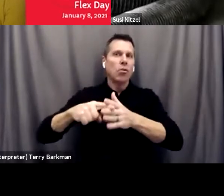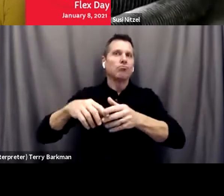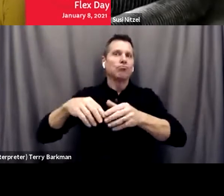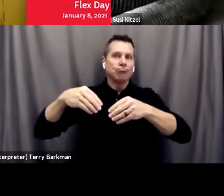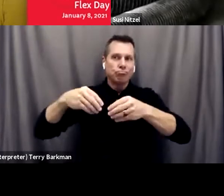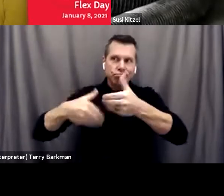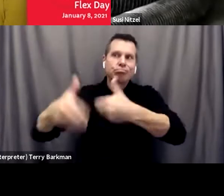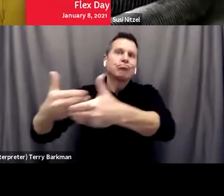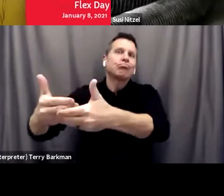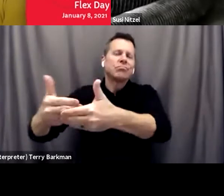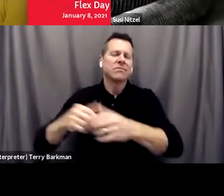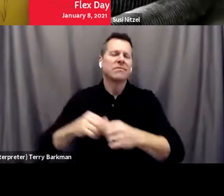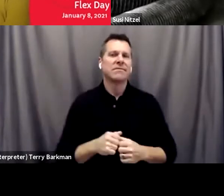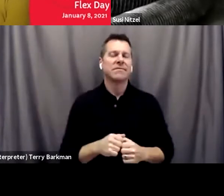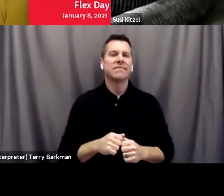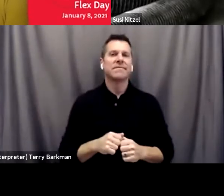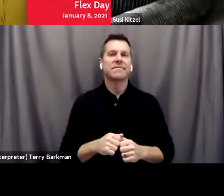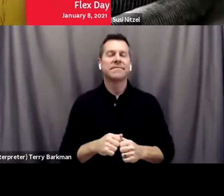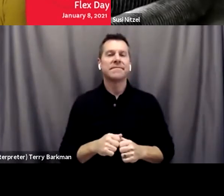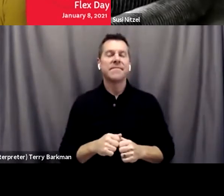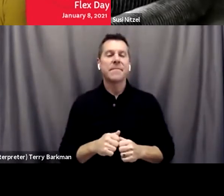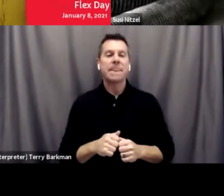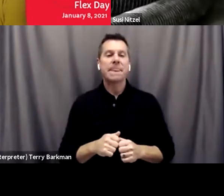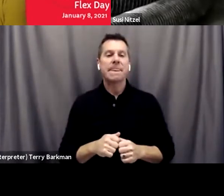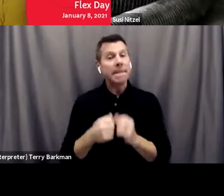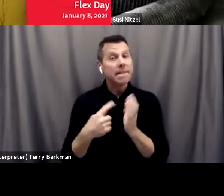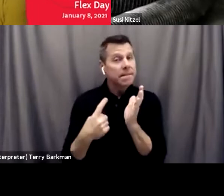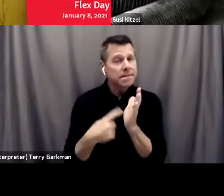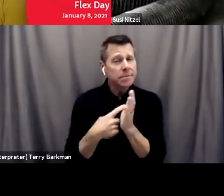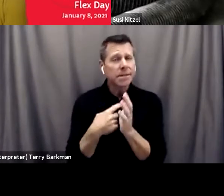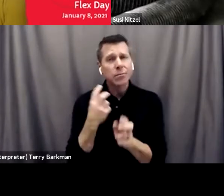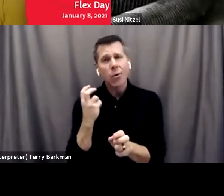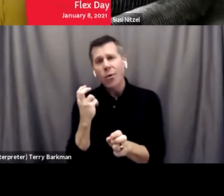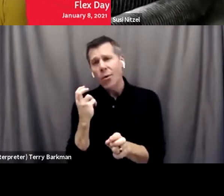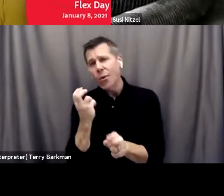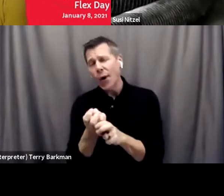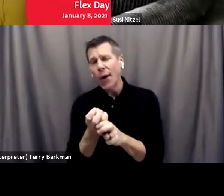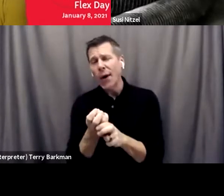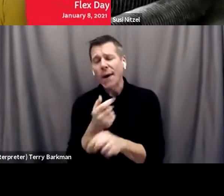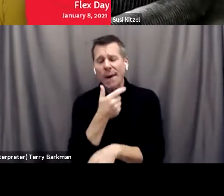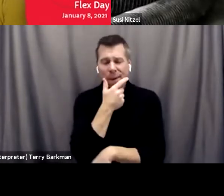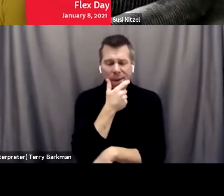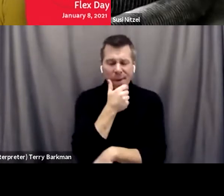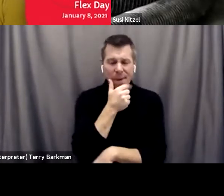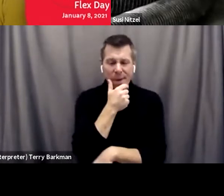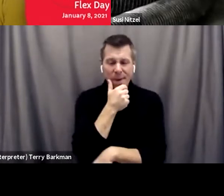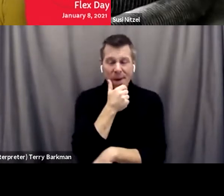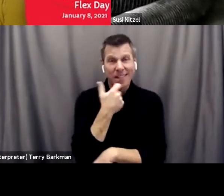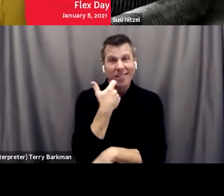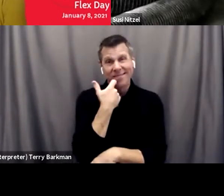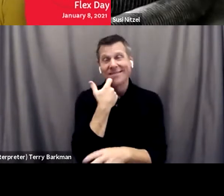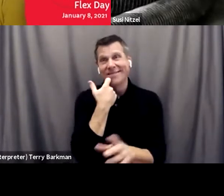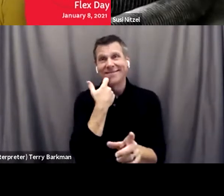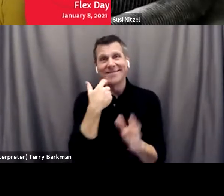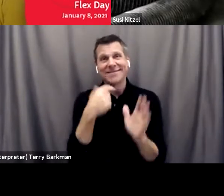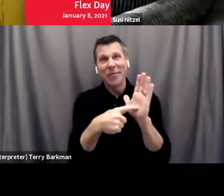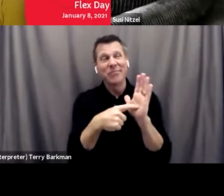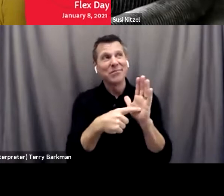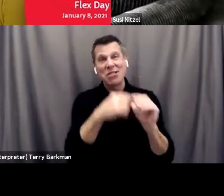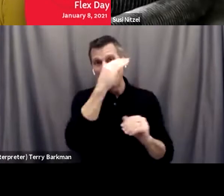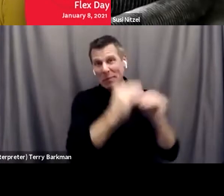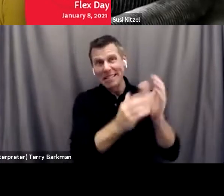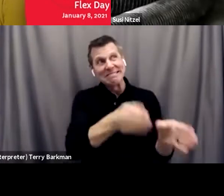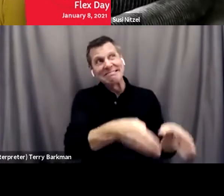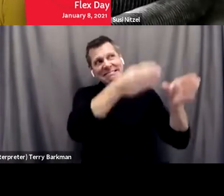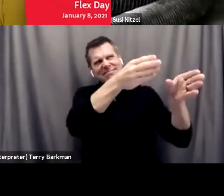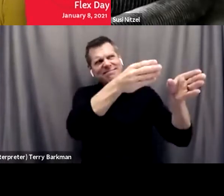know, it's, it's some sometimes can be difficult to see, like, with the example of facilities the way that that we fit in, in